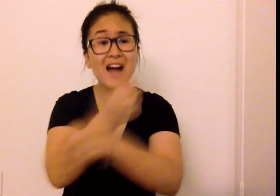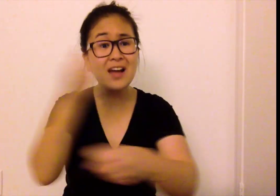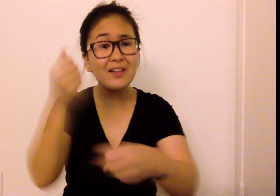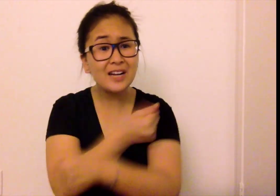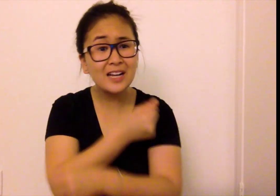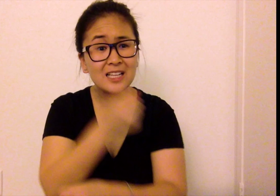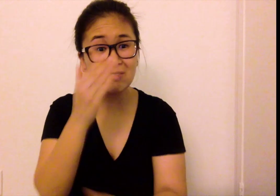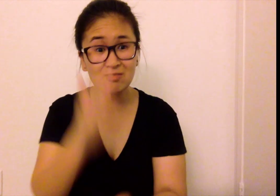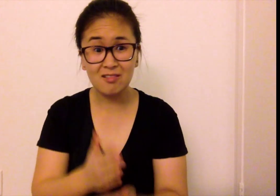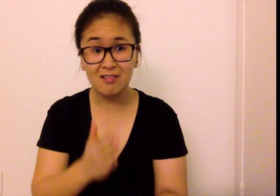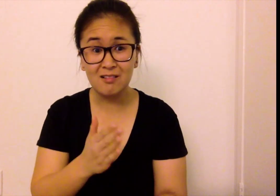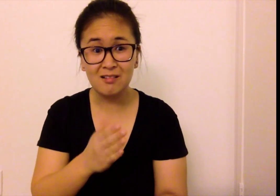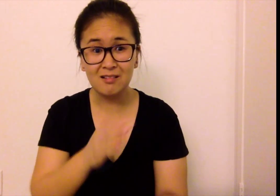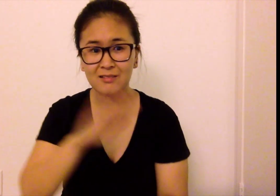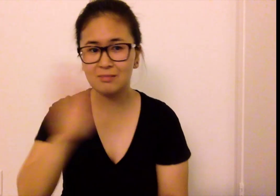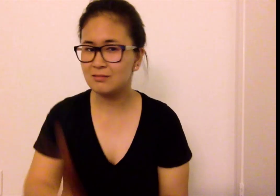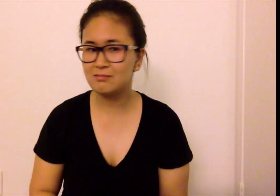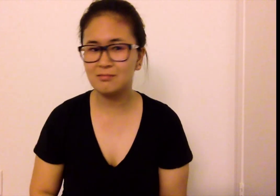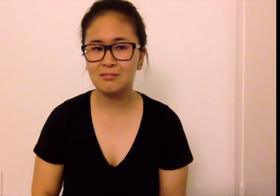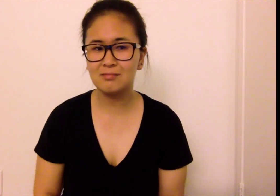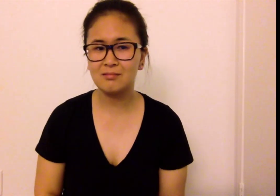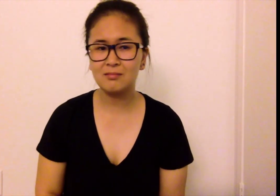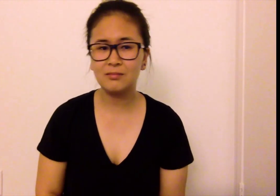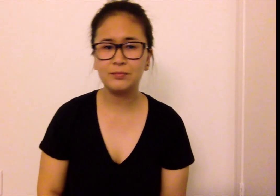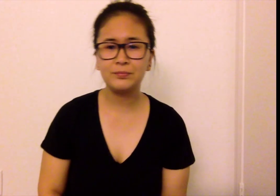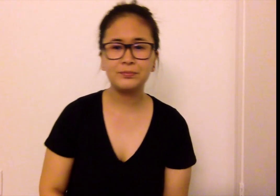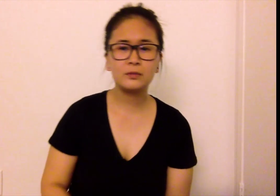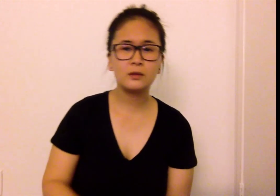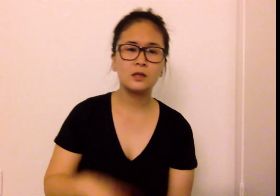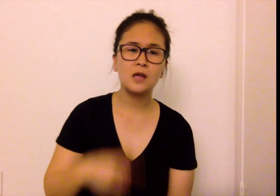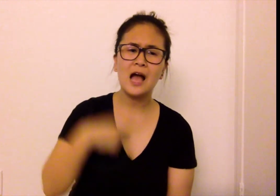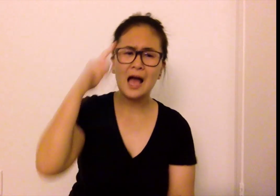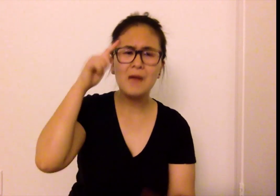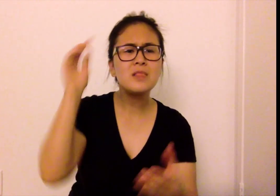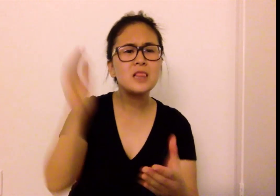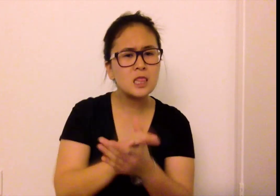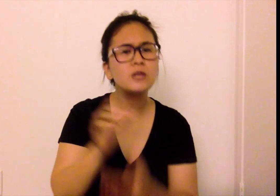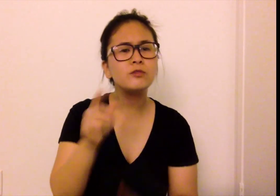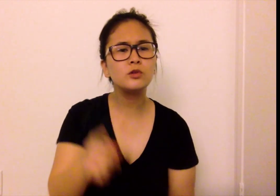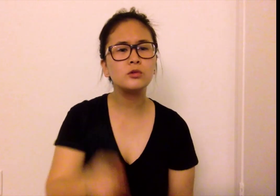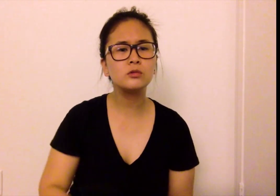So never stop fighting, I believe you.